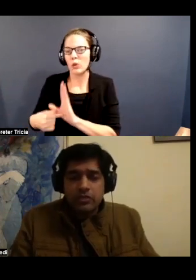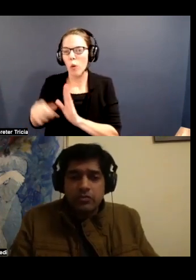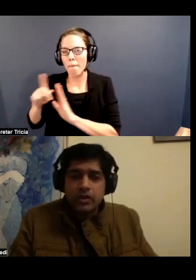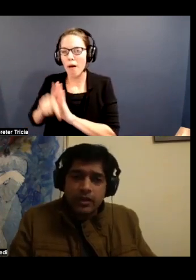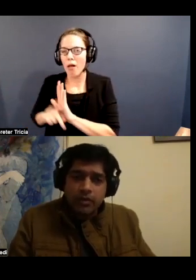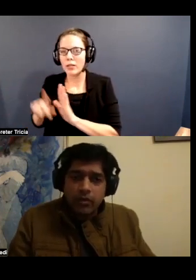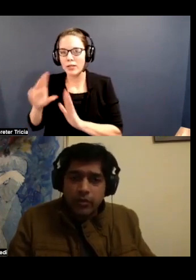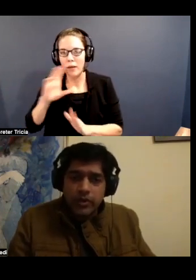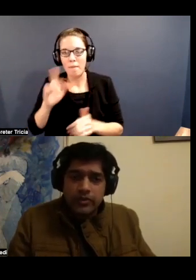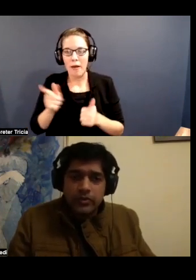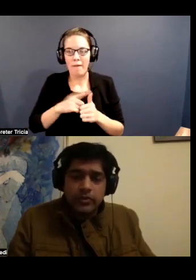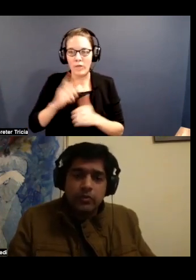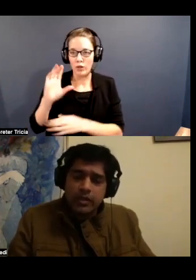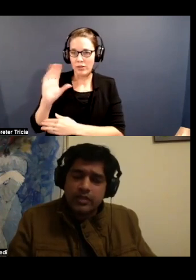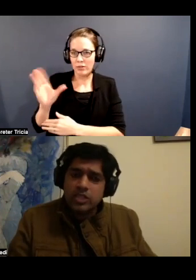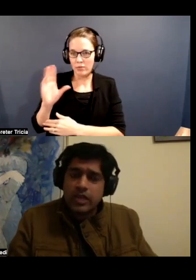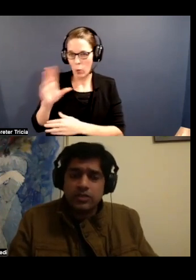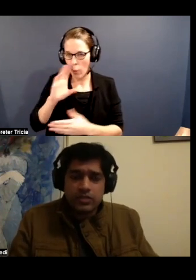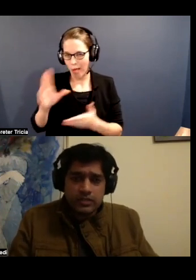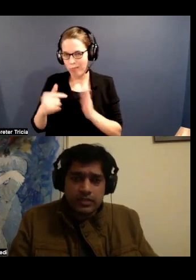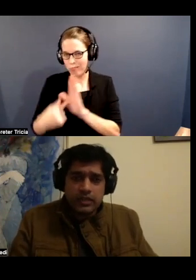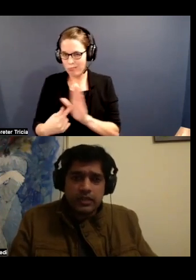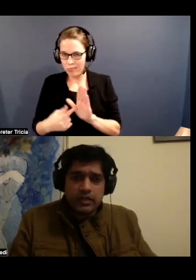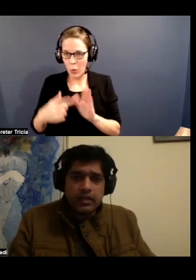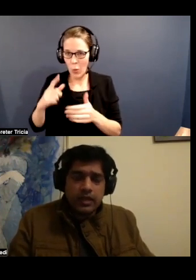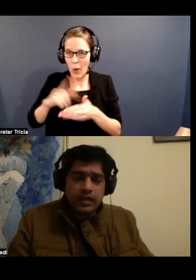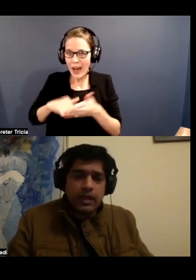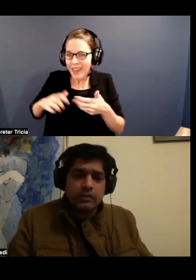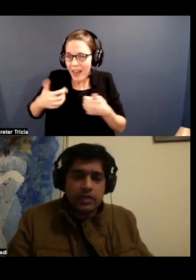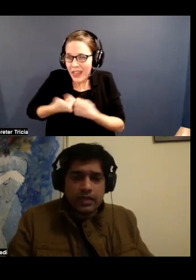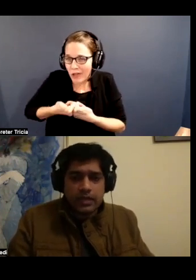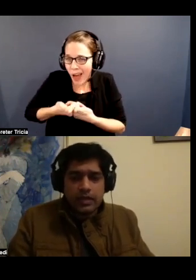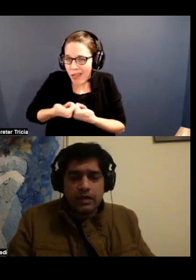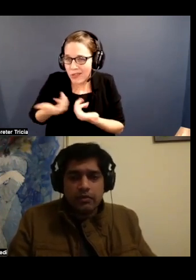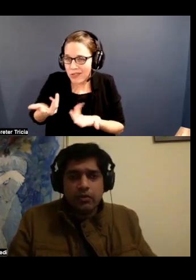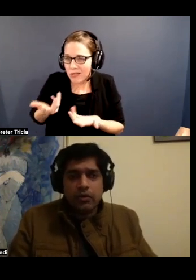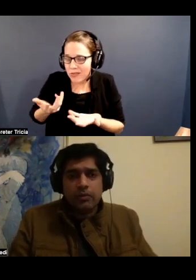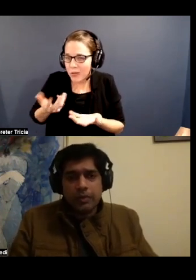will kind of orient you to what are the challenges at the housing for people